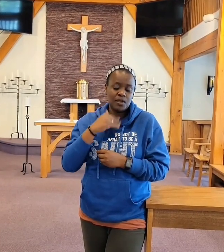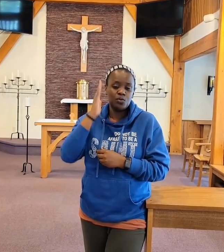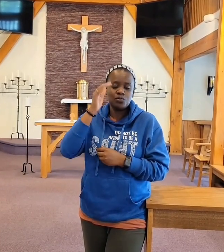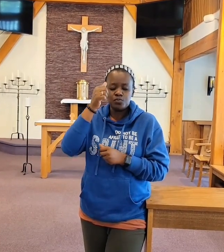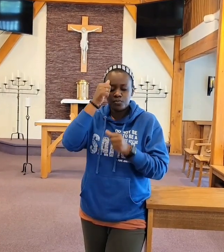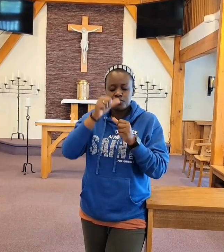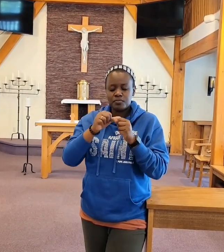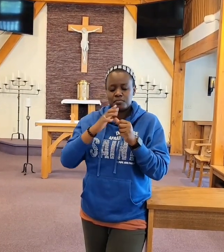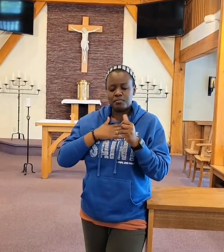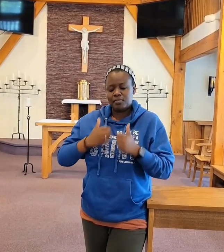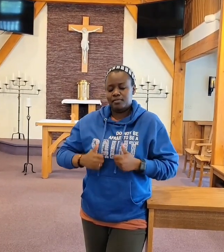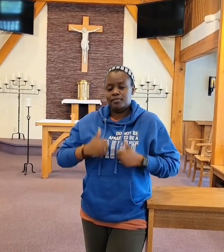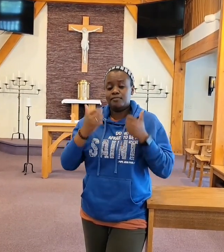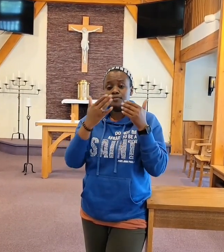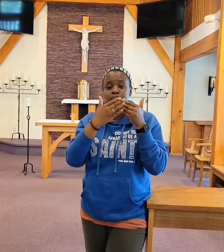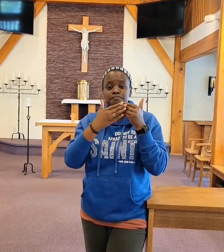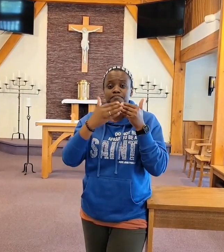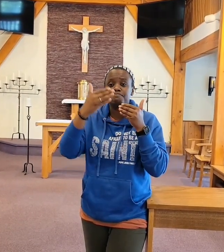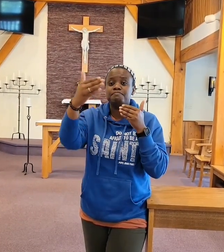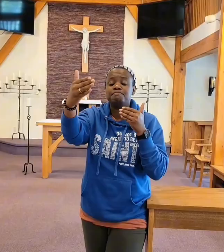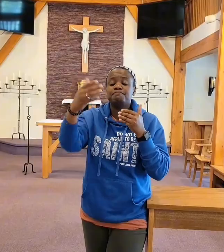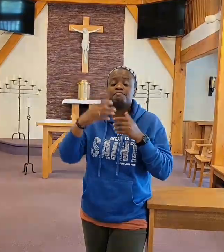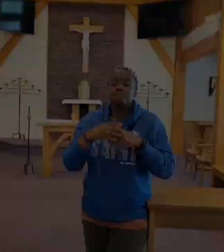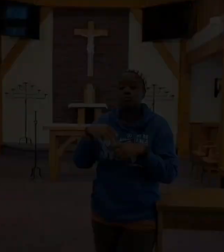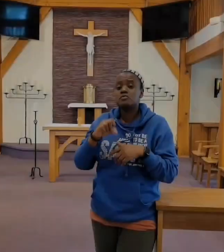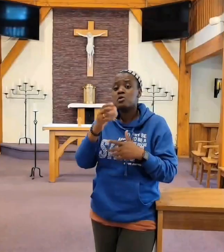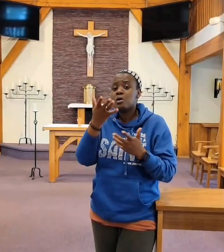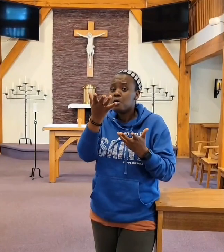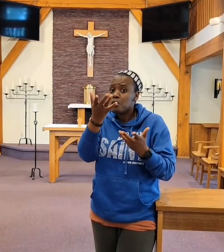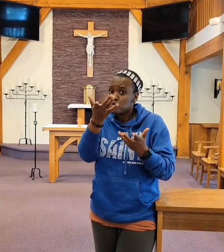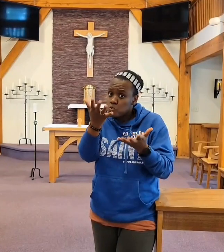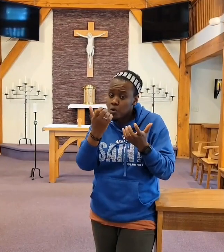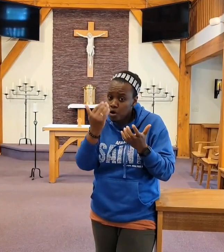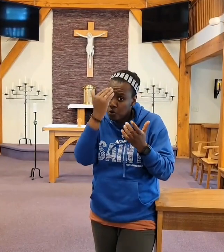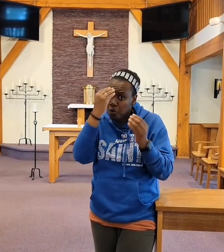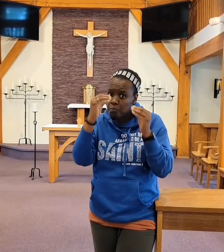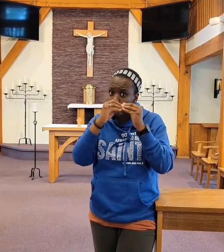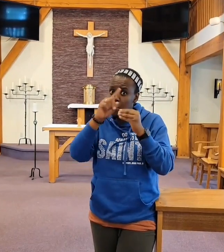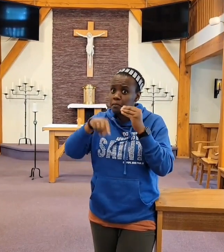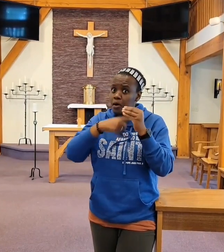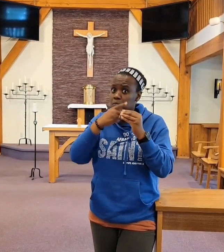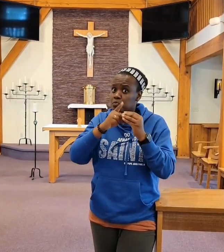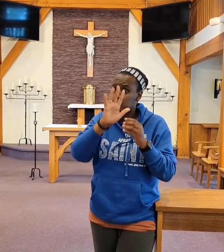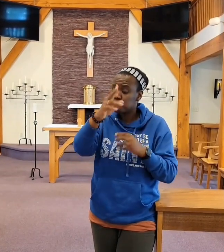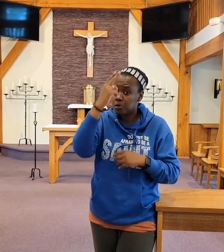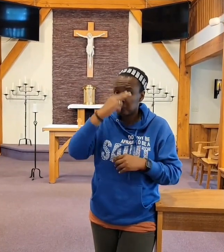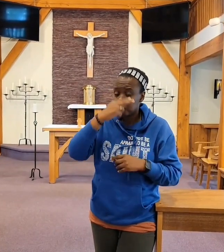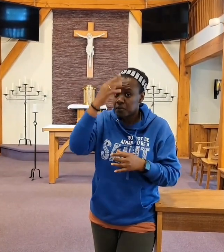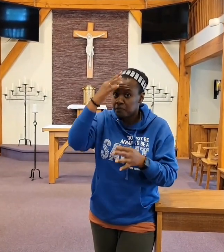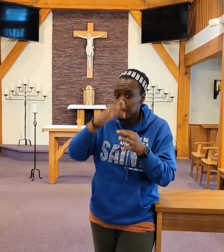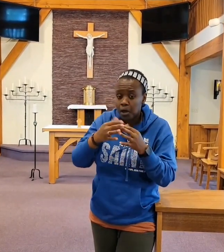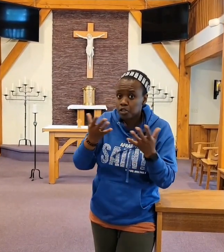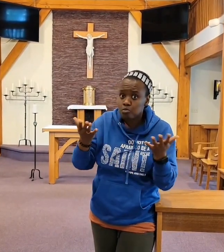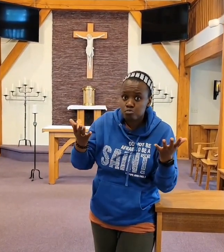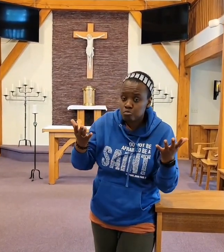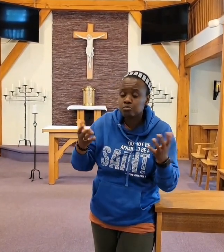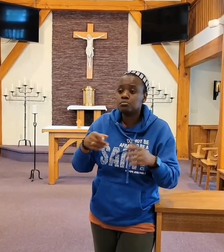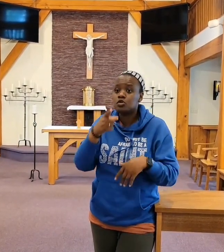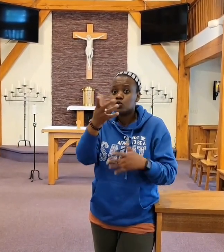I'll remember it for the rest of my life... If you want to know more about your Catholic faith